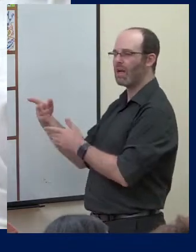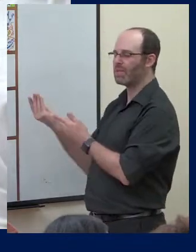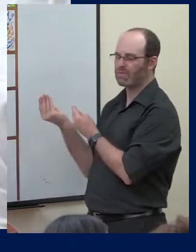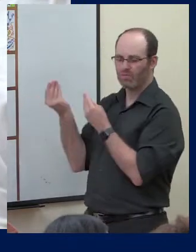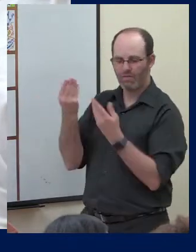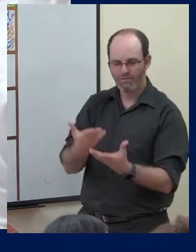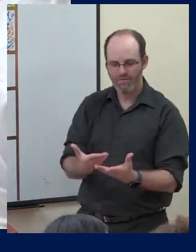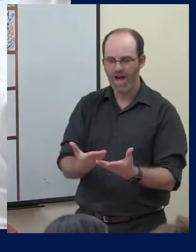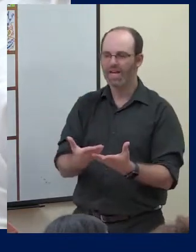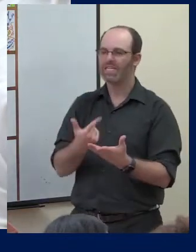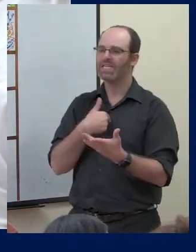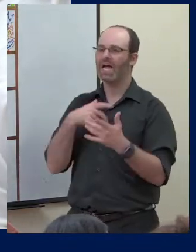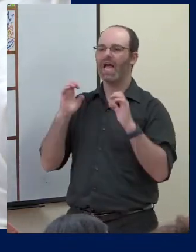secure environment.